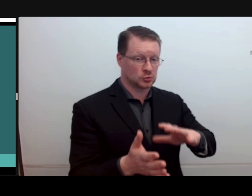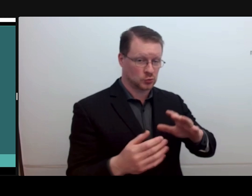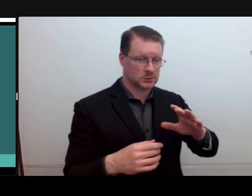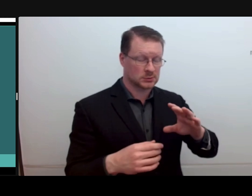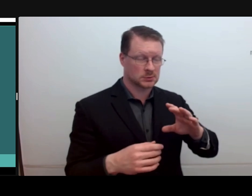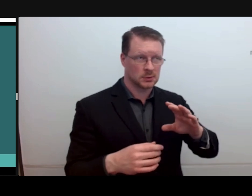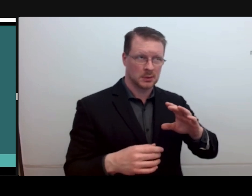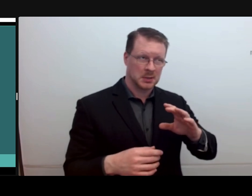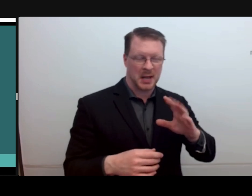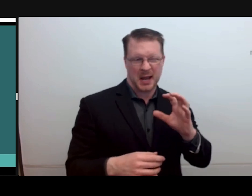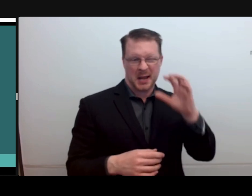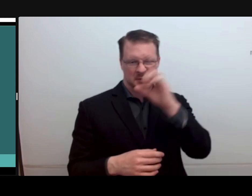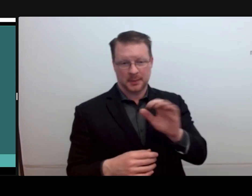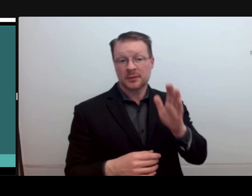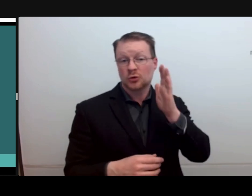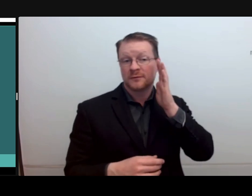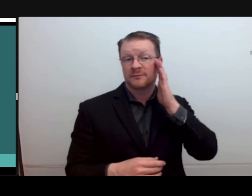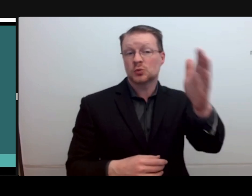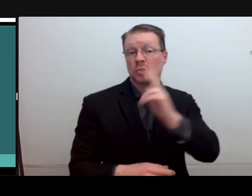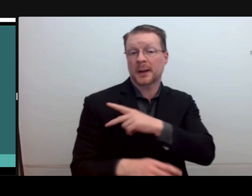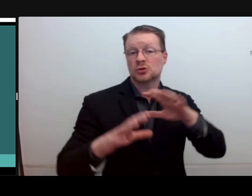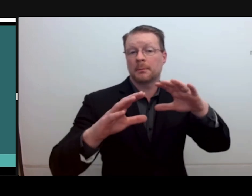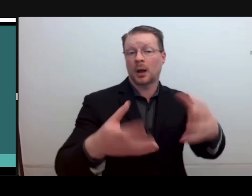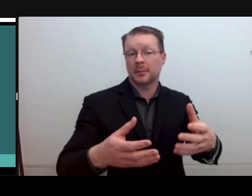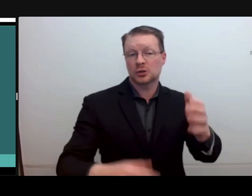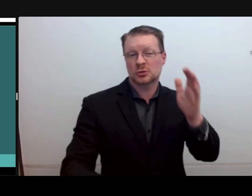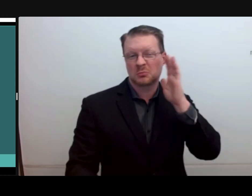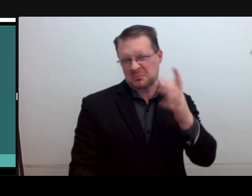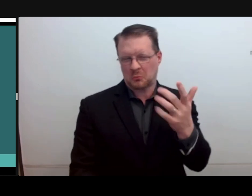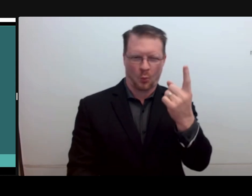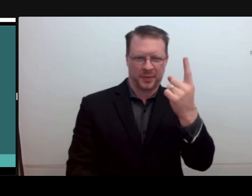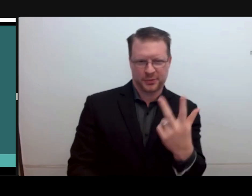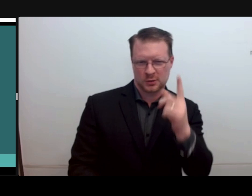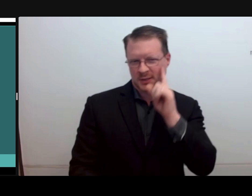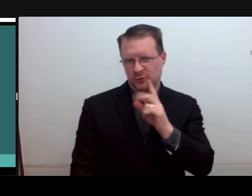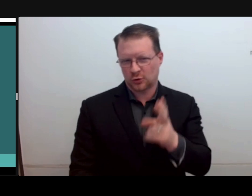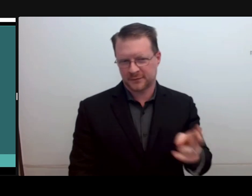professional students estimate their future patient population